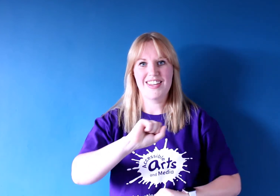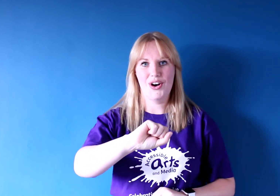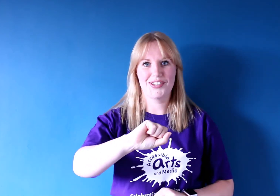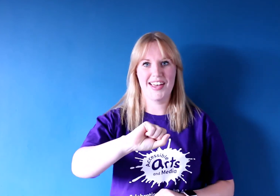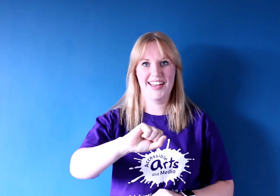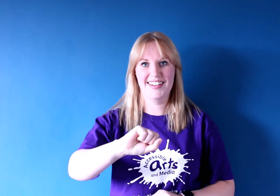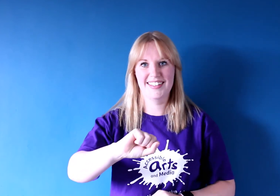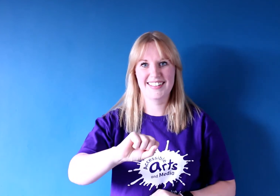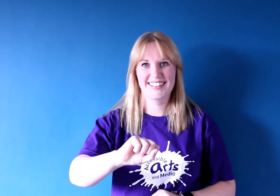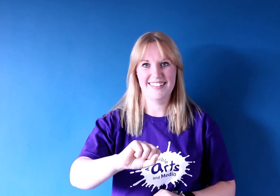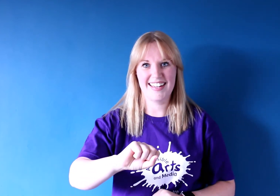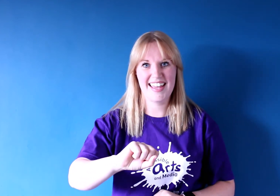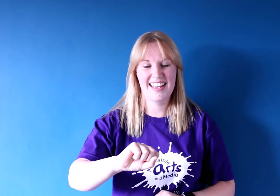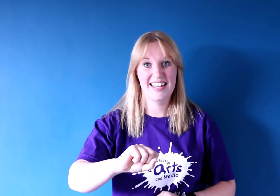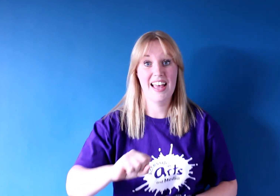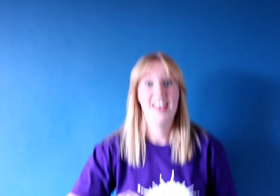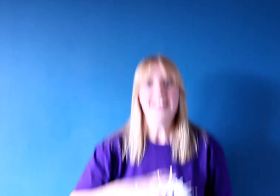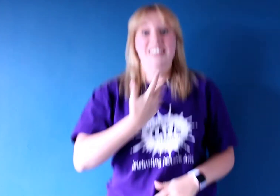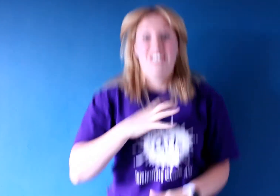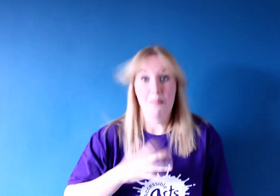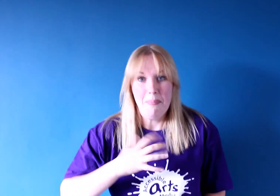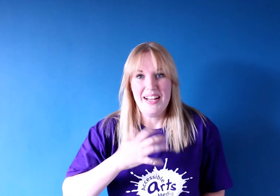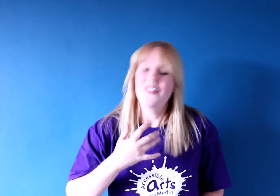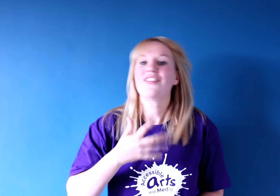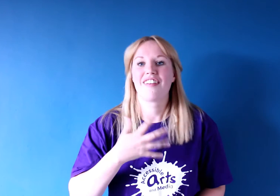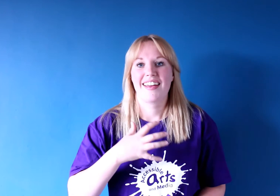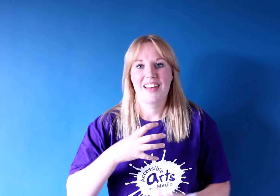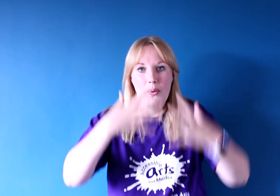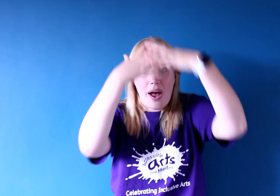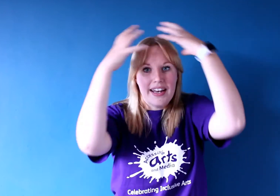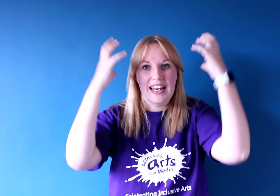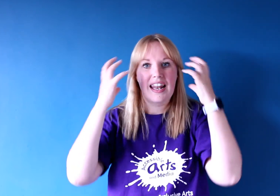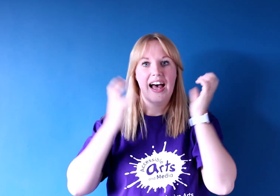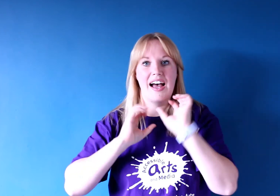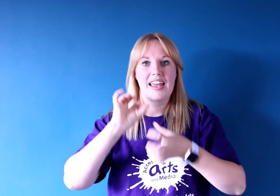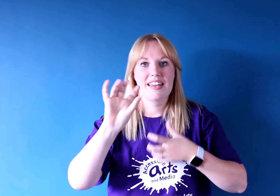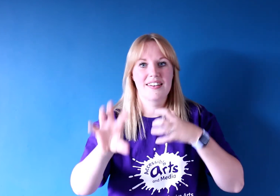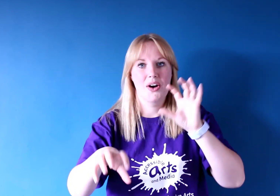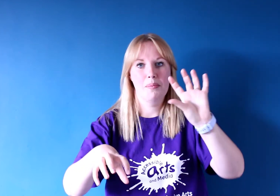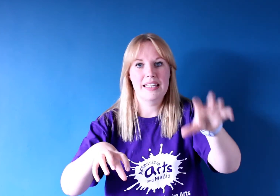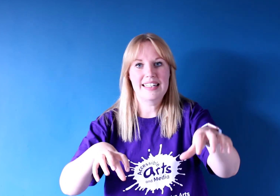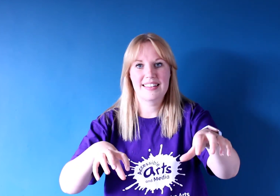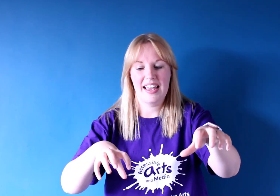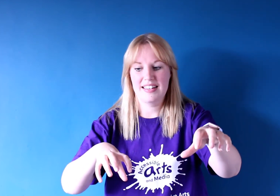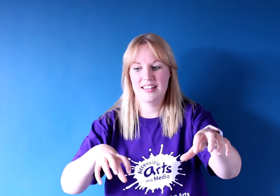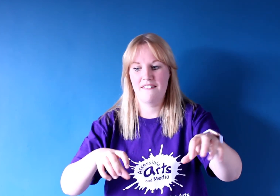Your turn, ready? Jumping with fright when a lion comes in sight.